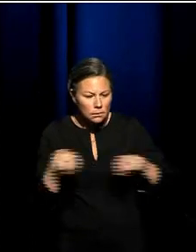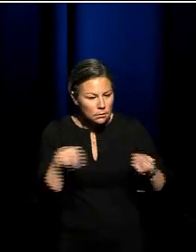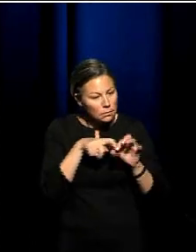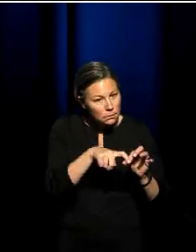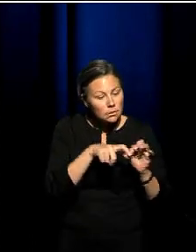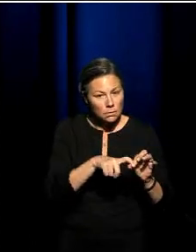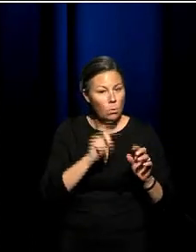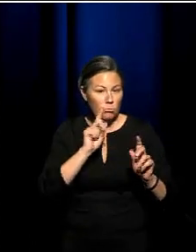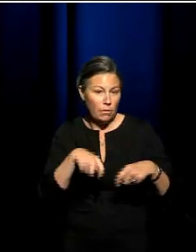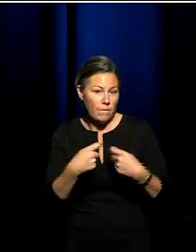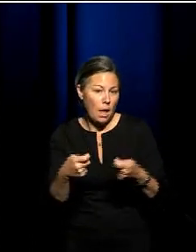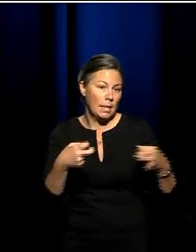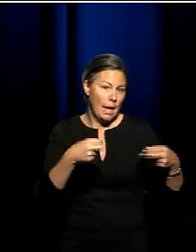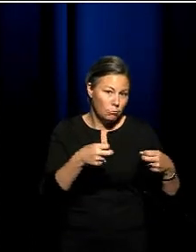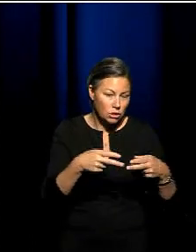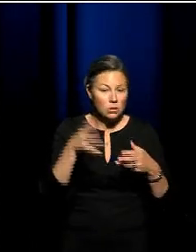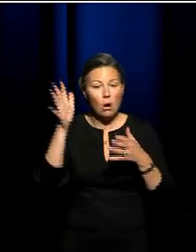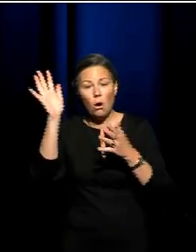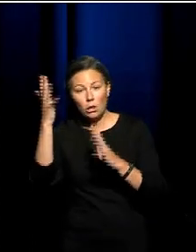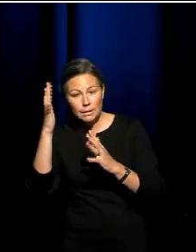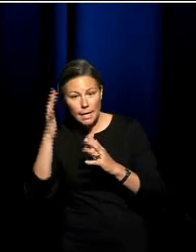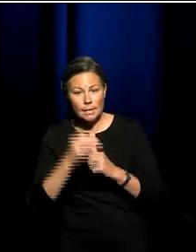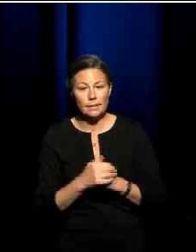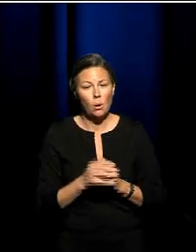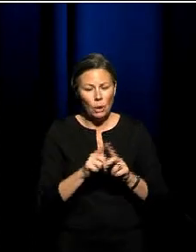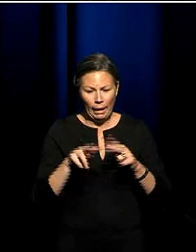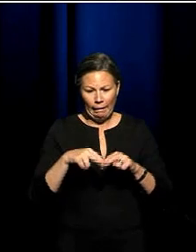for witnesses particular needs such as taking breaks and having sessions at